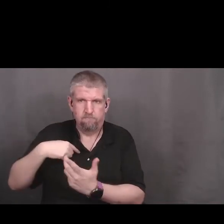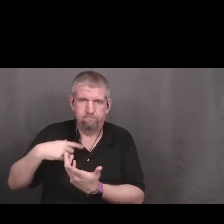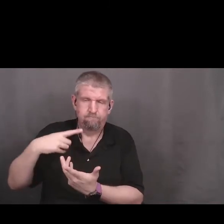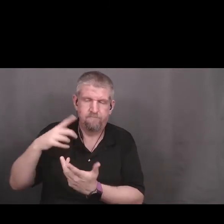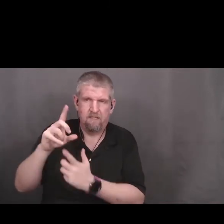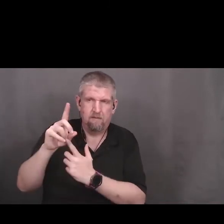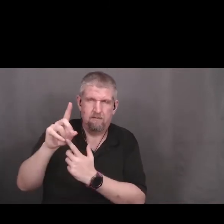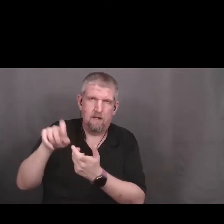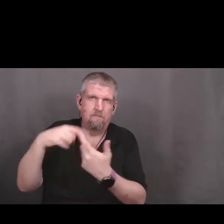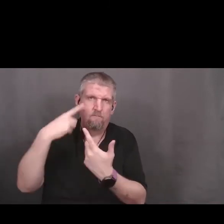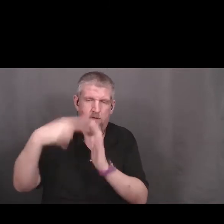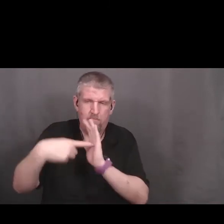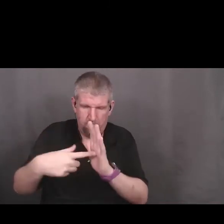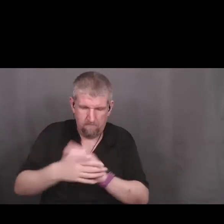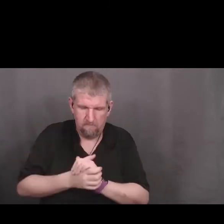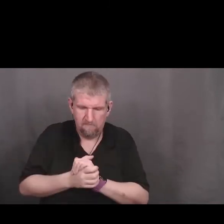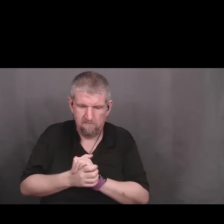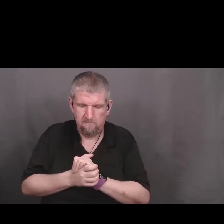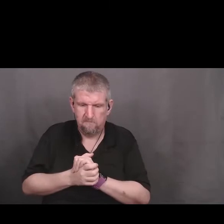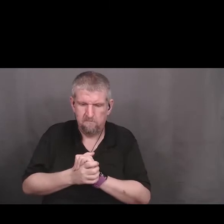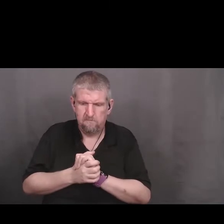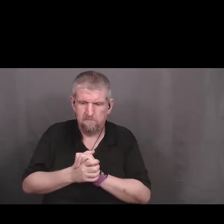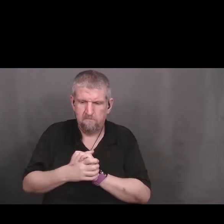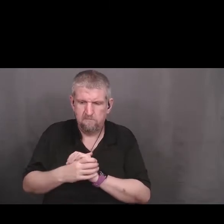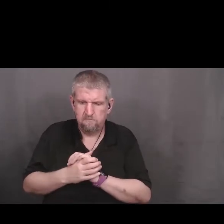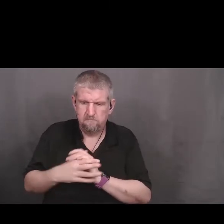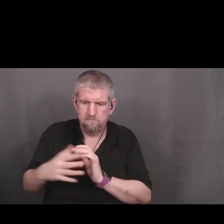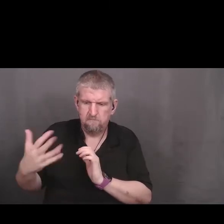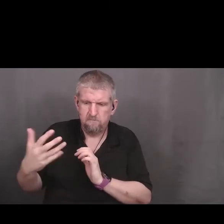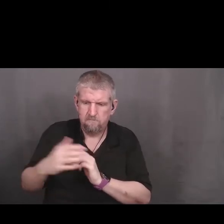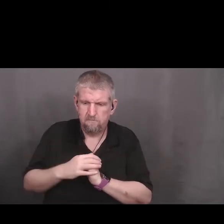that for example, and also, that medical professional